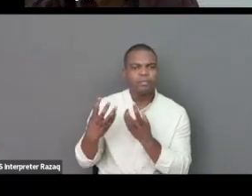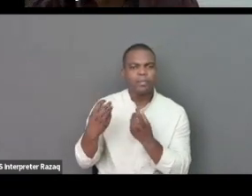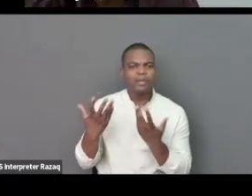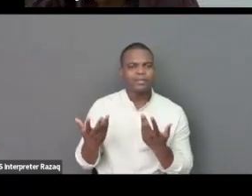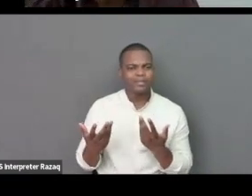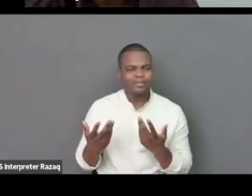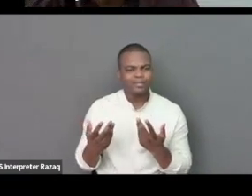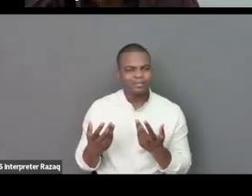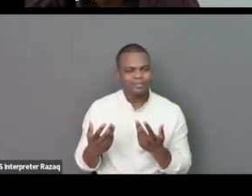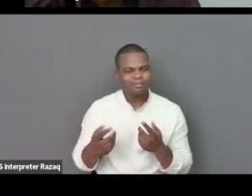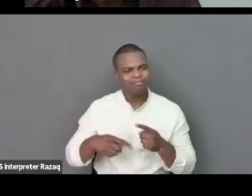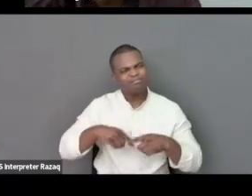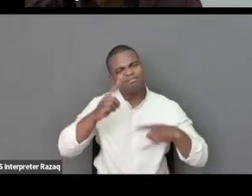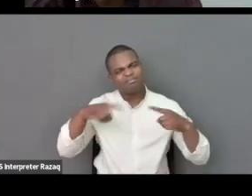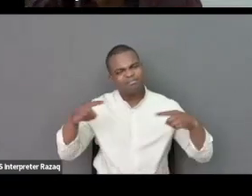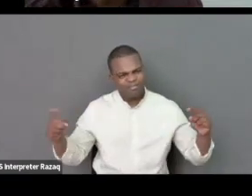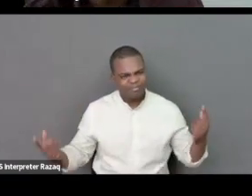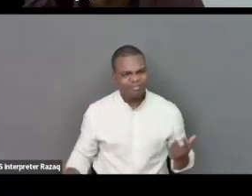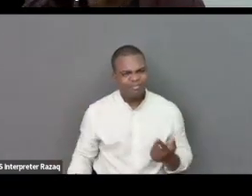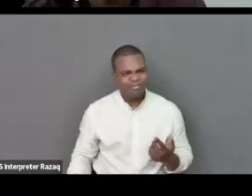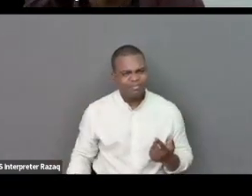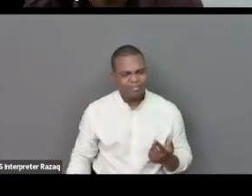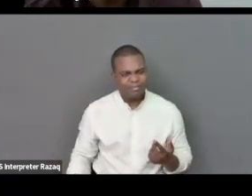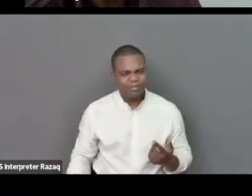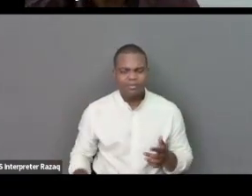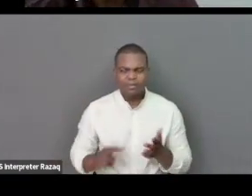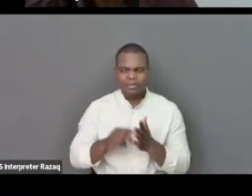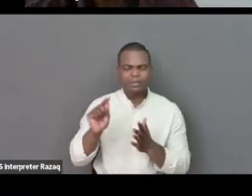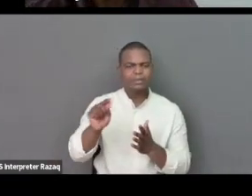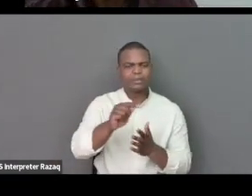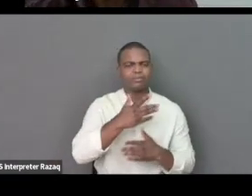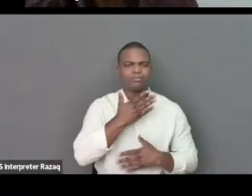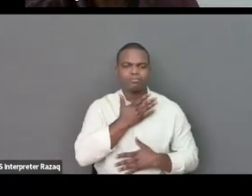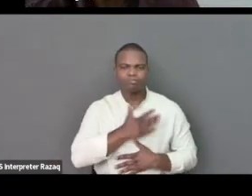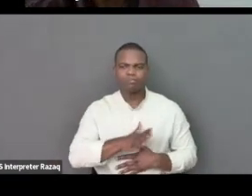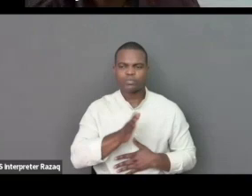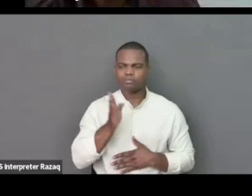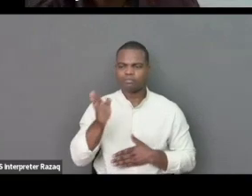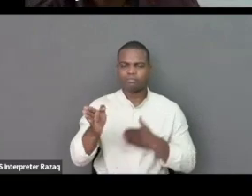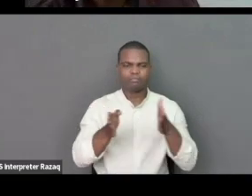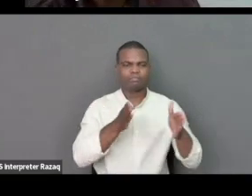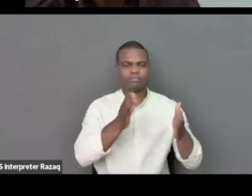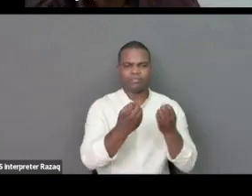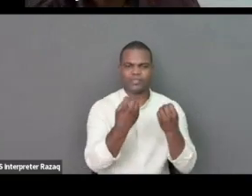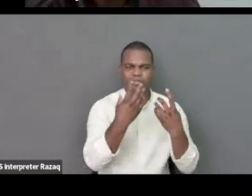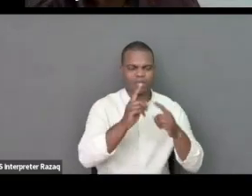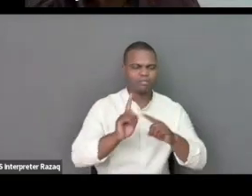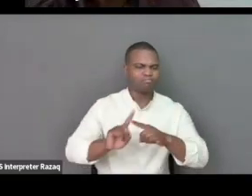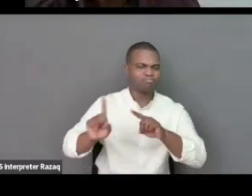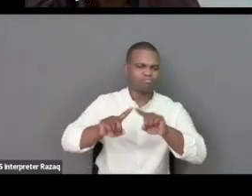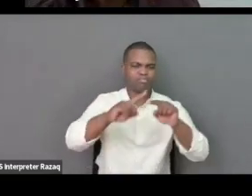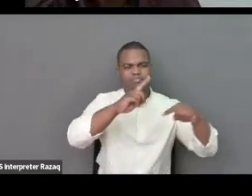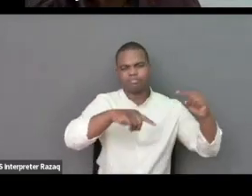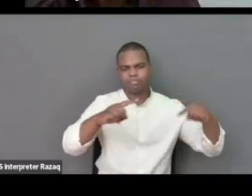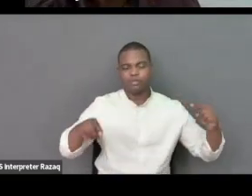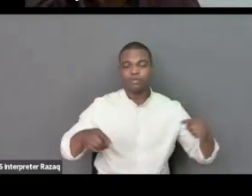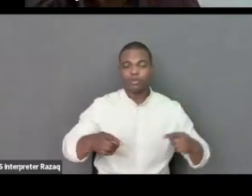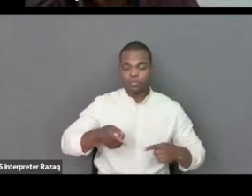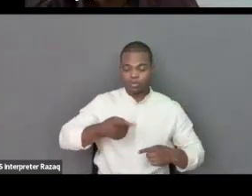it, how to get to the point where users use the feedback mechanism, providing very valuable feedback for the